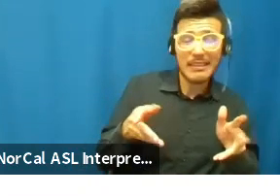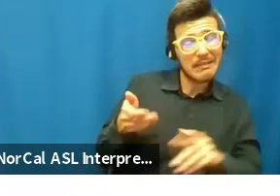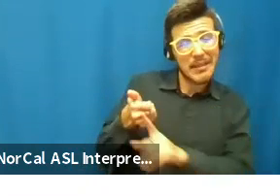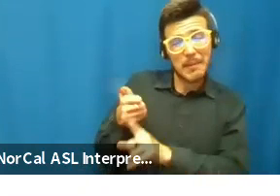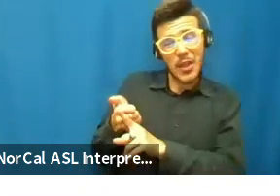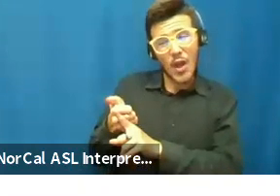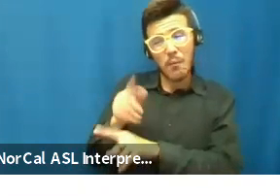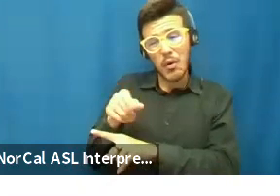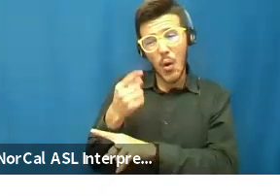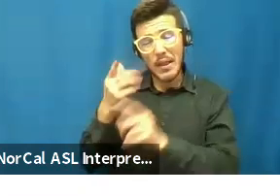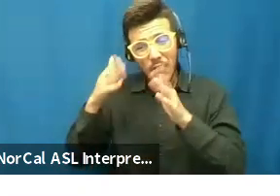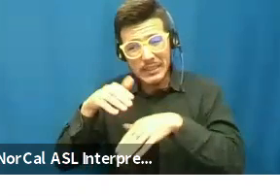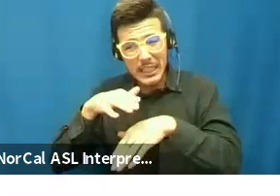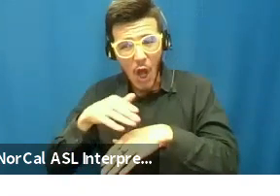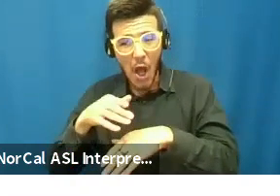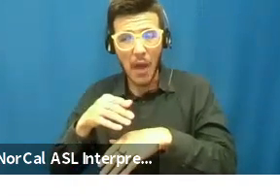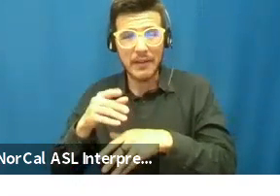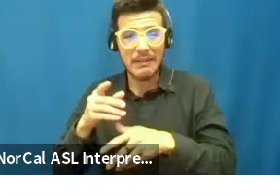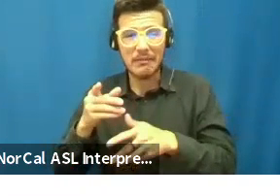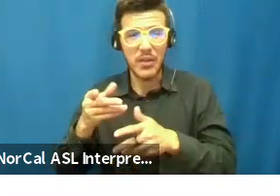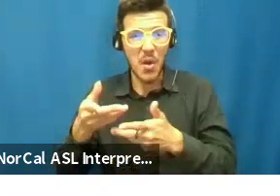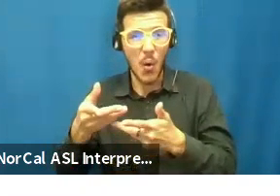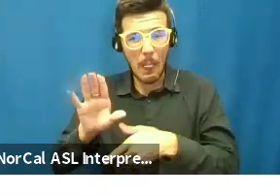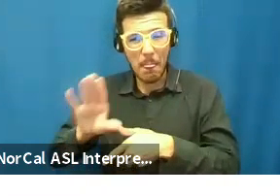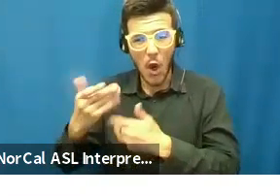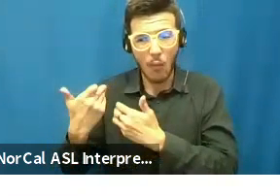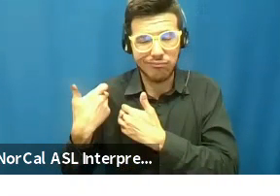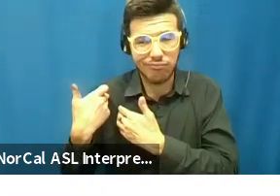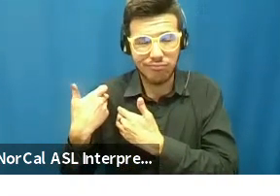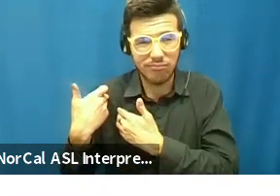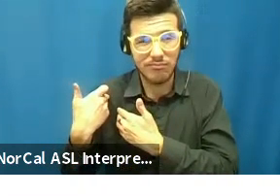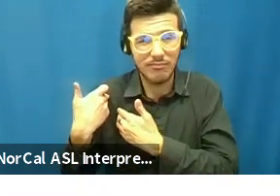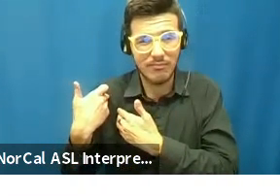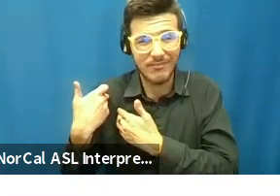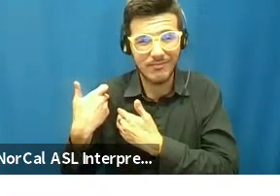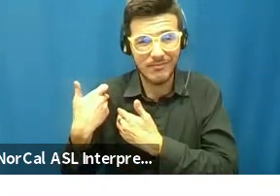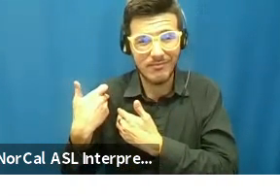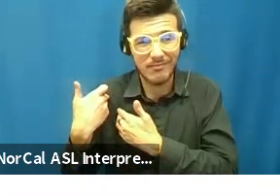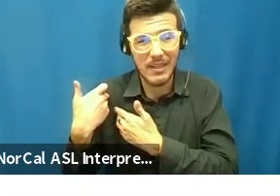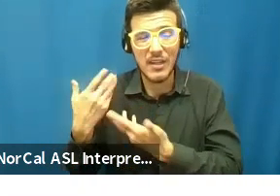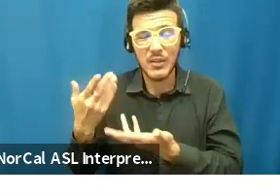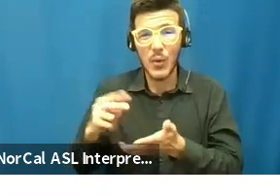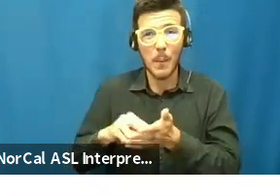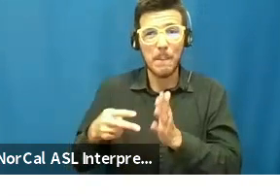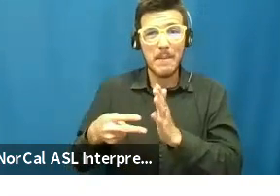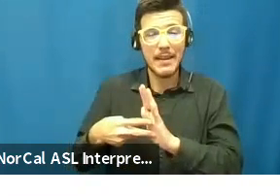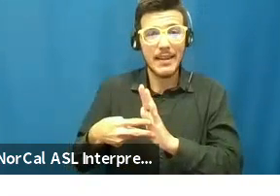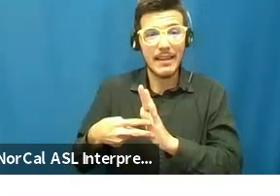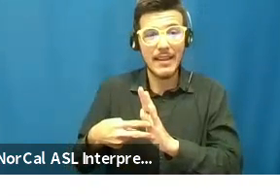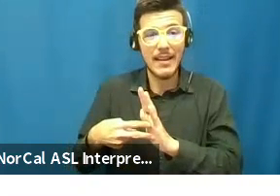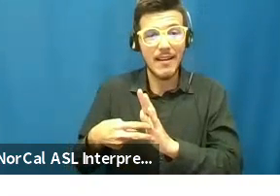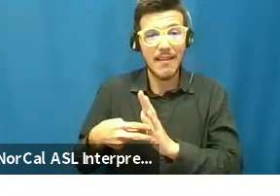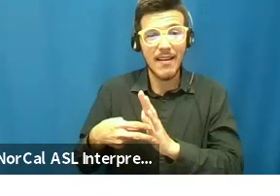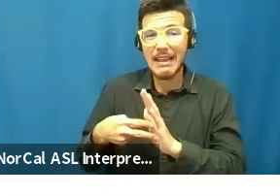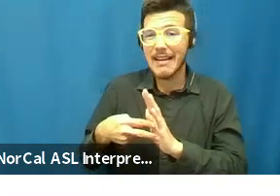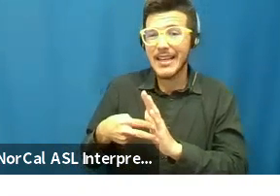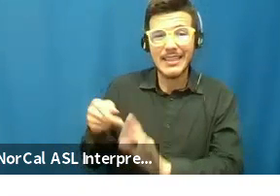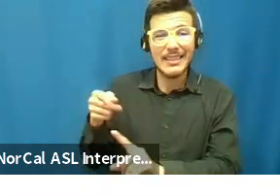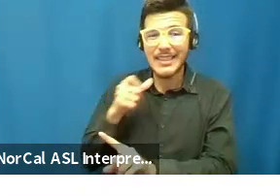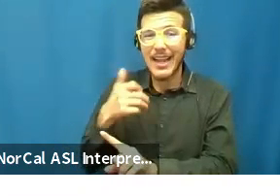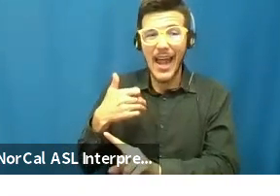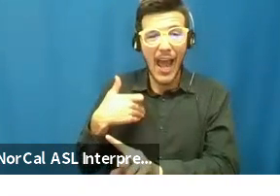patients. So they did not have the capacity and position to really focus beyond that. Again,